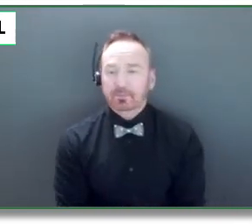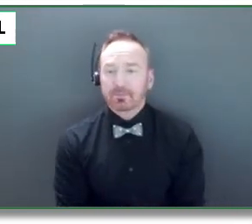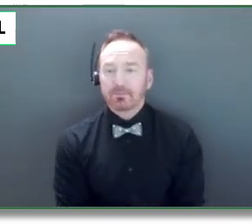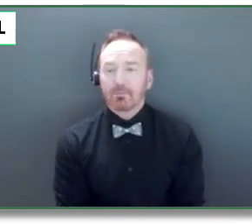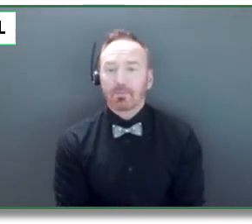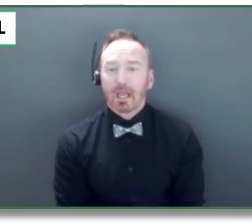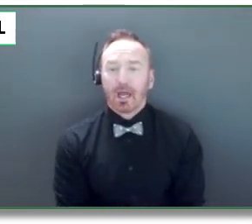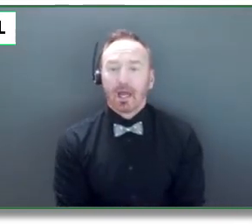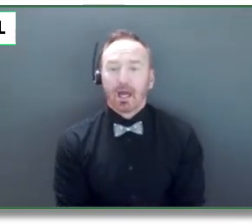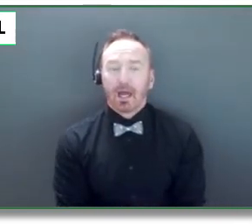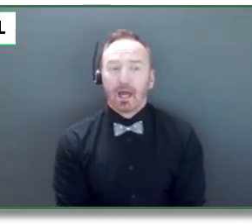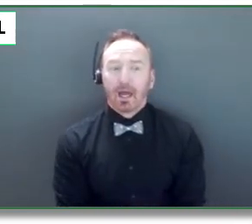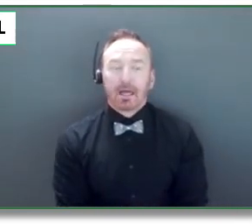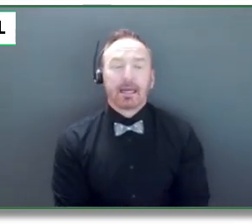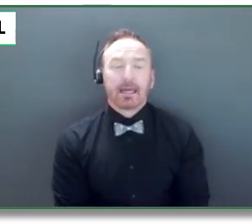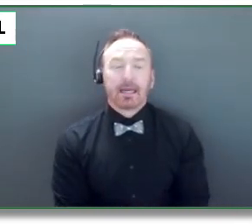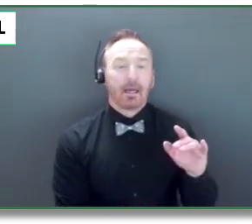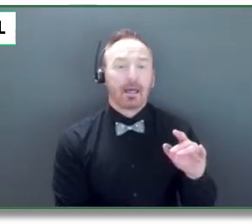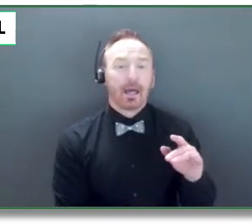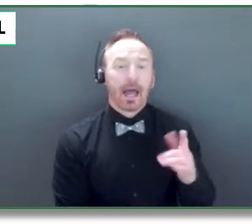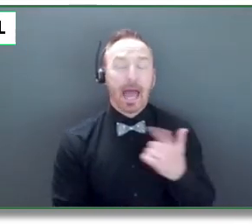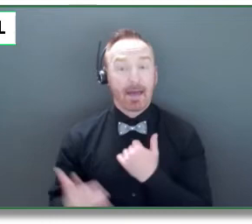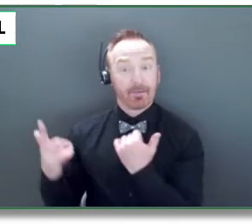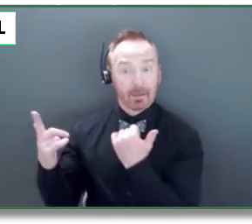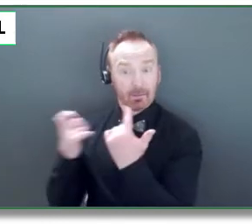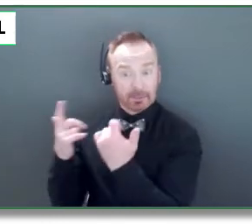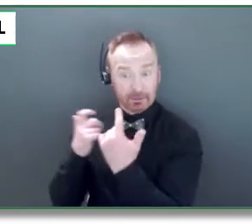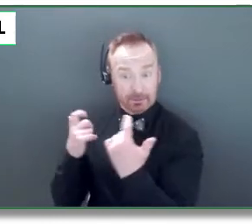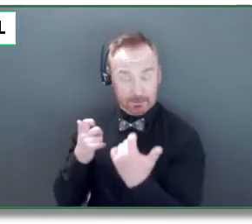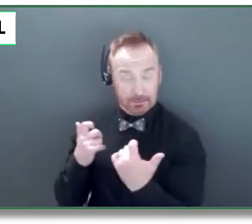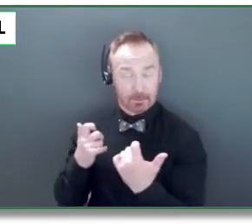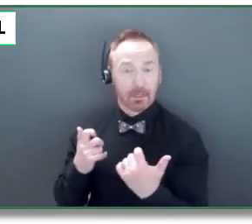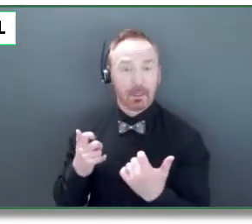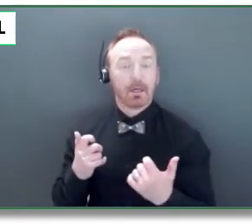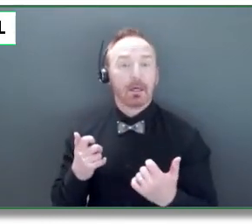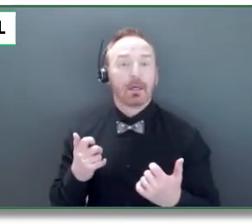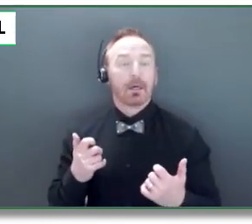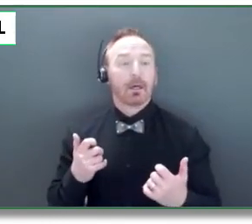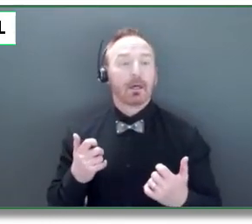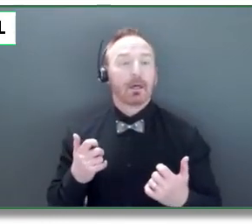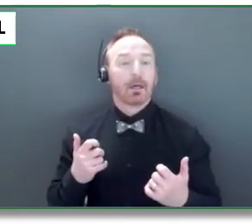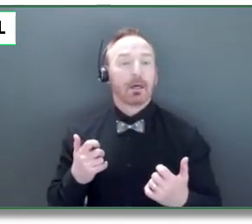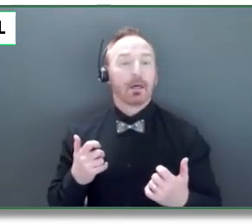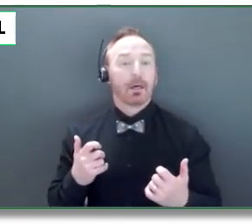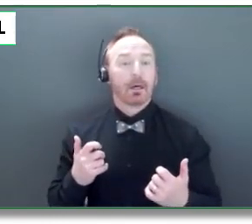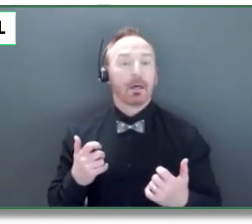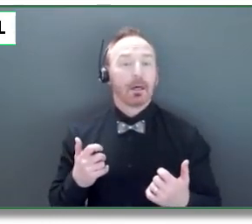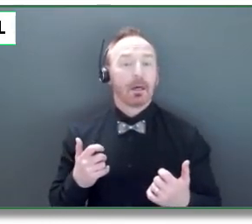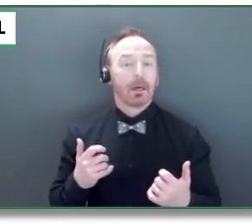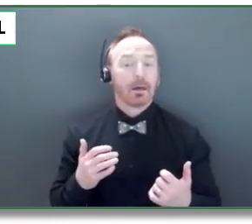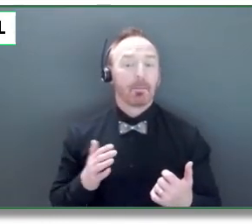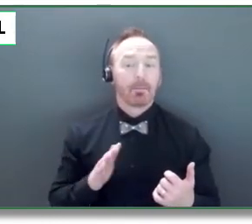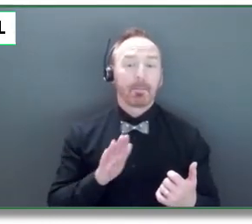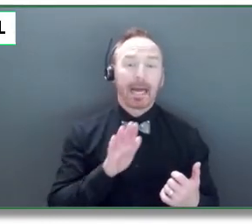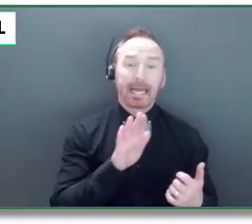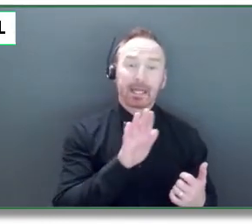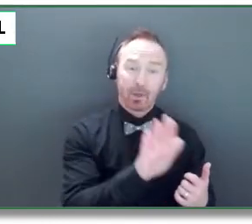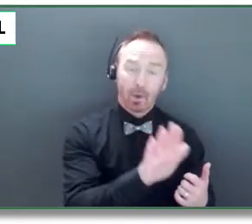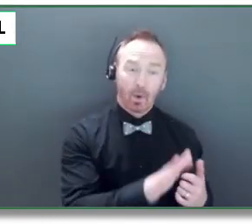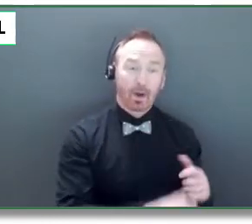Um first I will say you guys shared your uh le plein air pour tous with us and it's a fantastic resource.